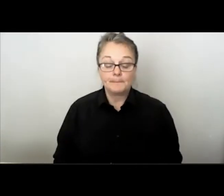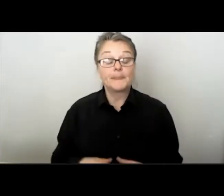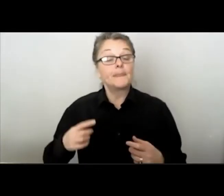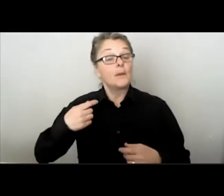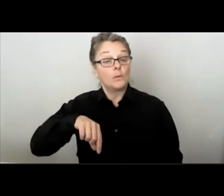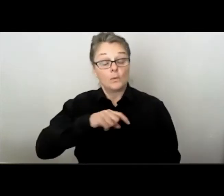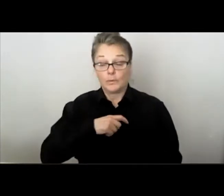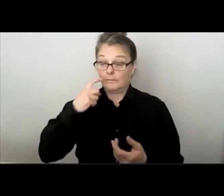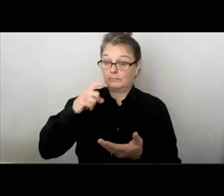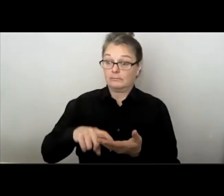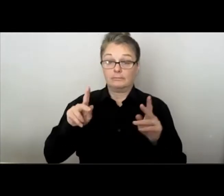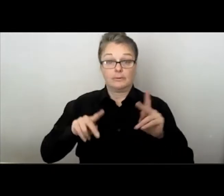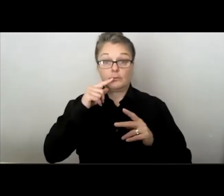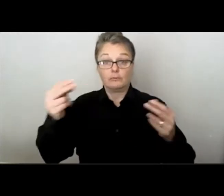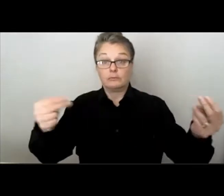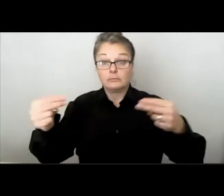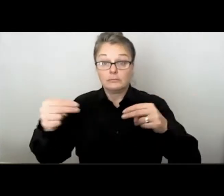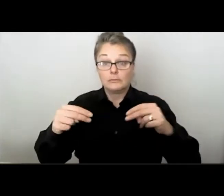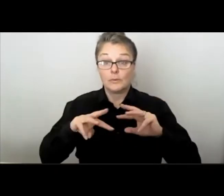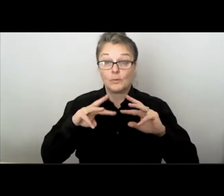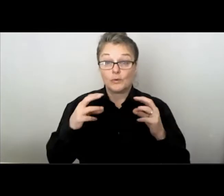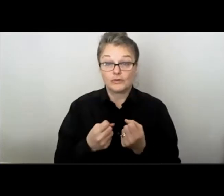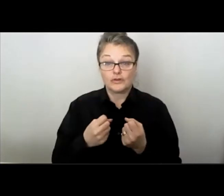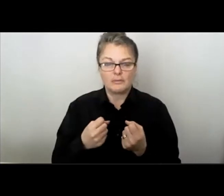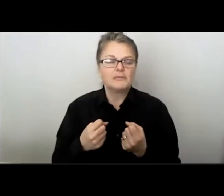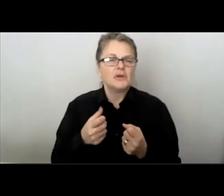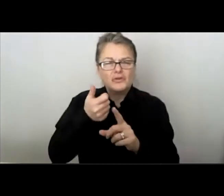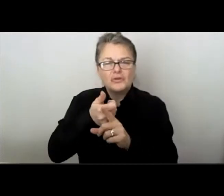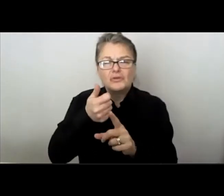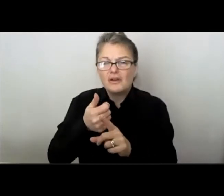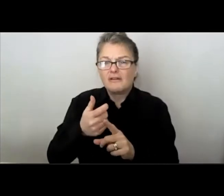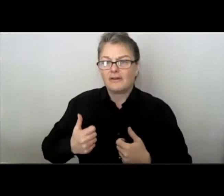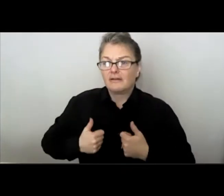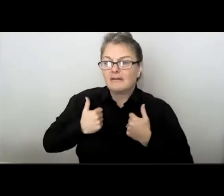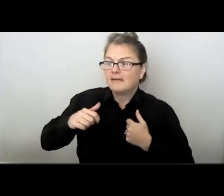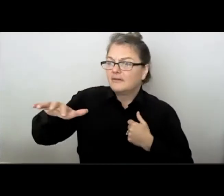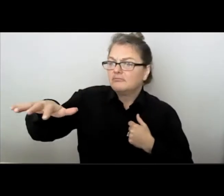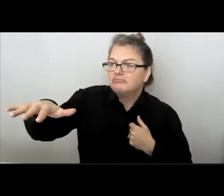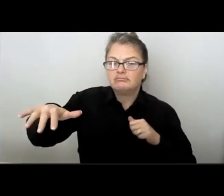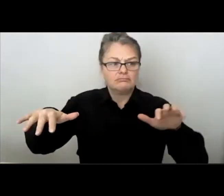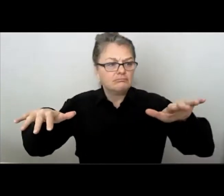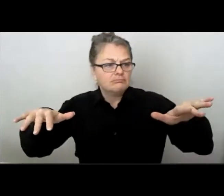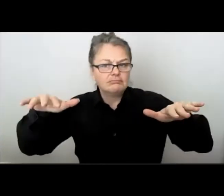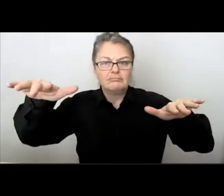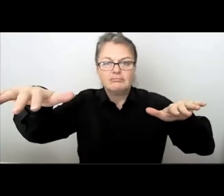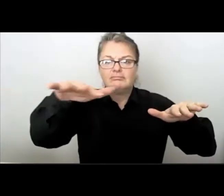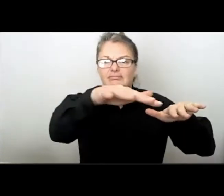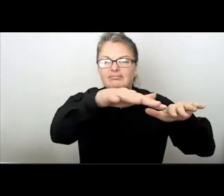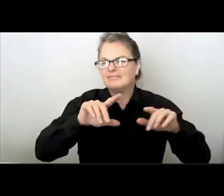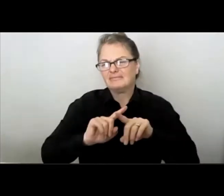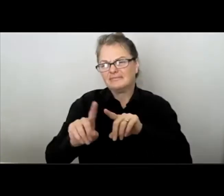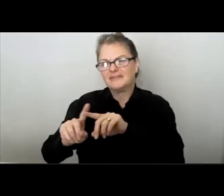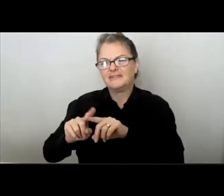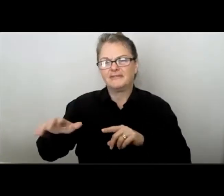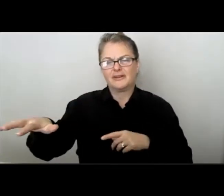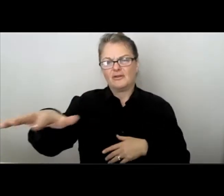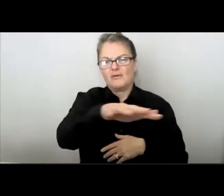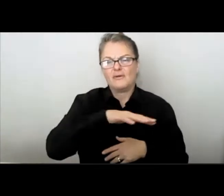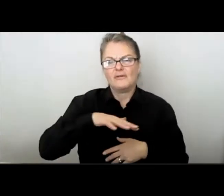WORKSHOP ARE SITUATED IN VARIOUS COMMUNITIES ACROSS ONTARIO AND IN OTHER PROVINCES.